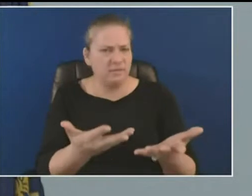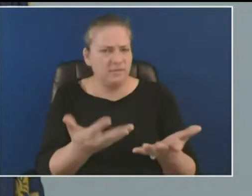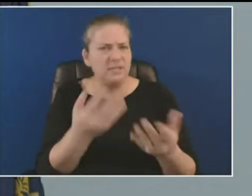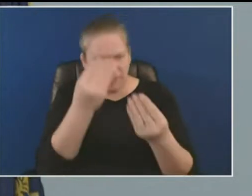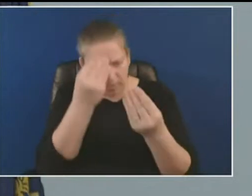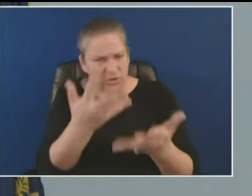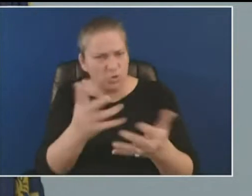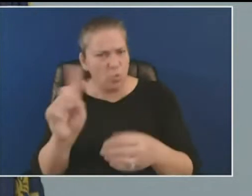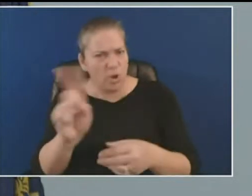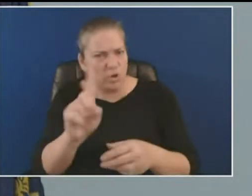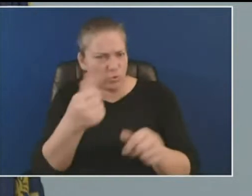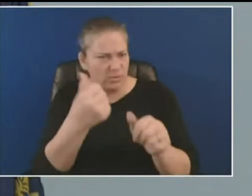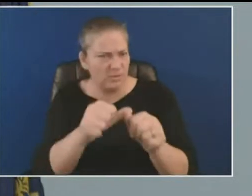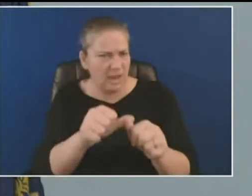Today, especially with how it hit your hometown.